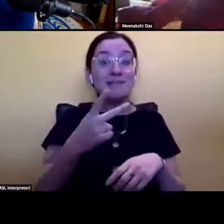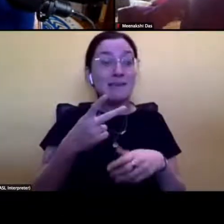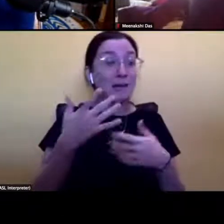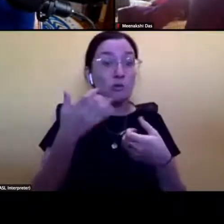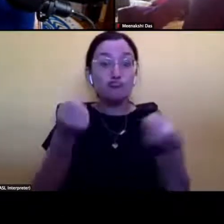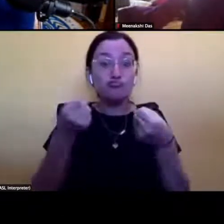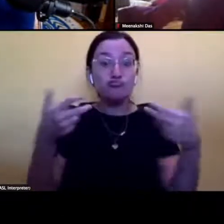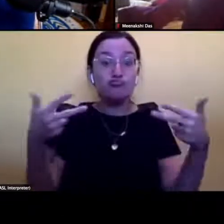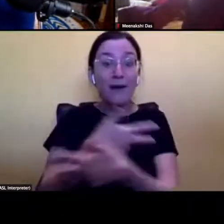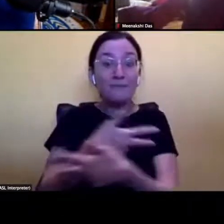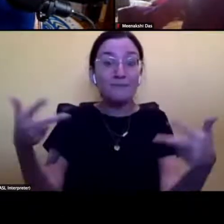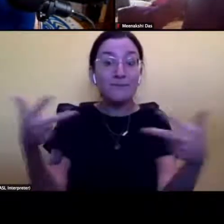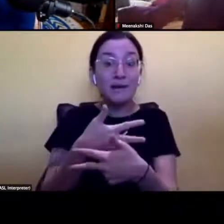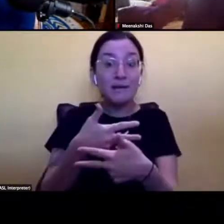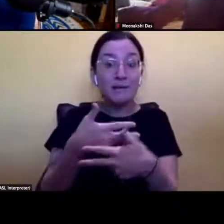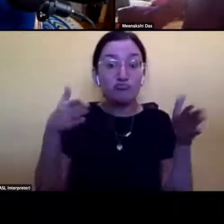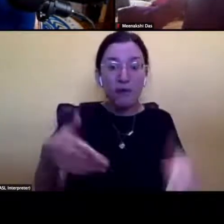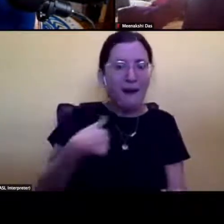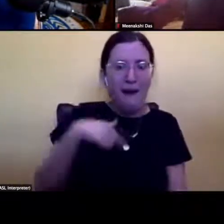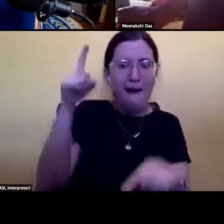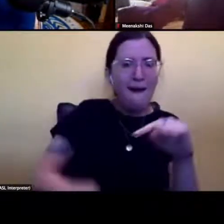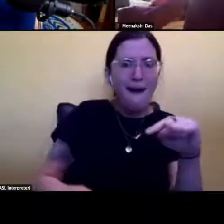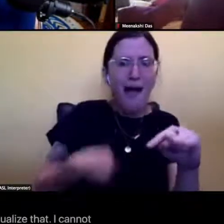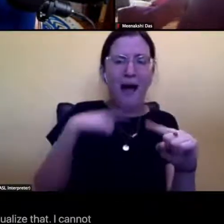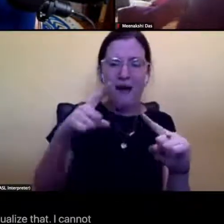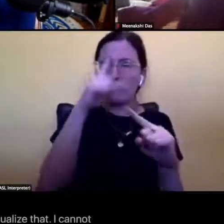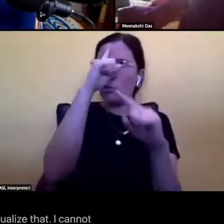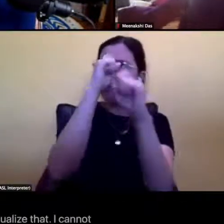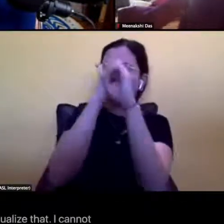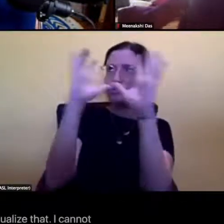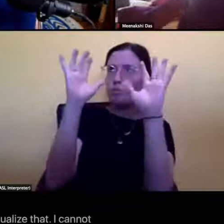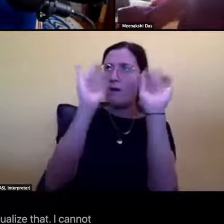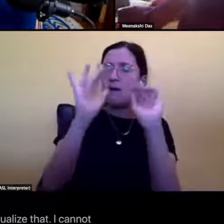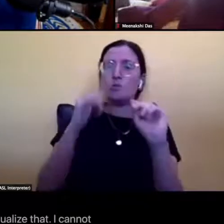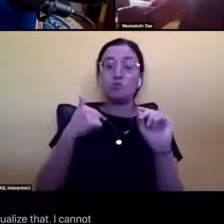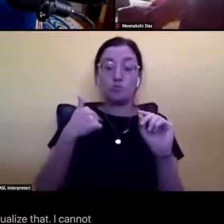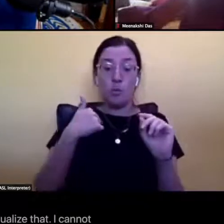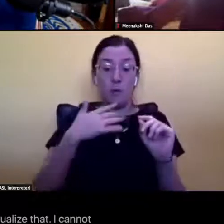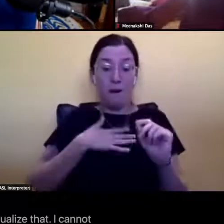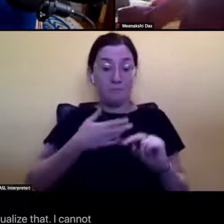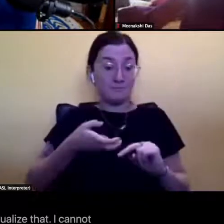listen and visualize. And when I'm planning around where I'm sitting in my home office for